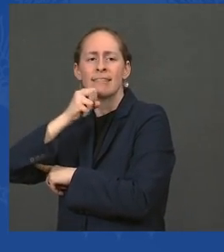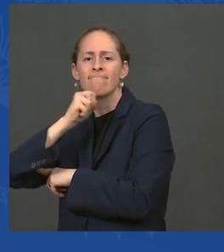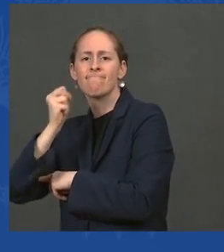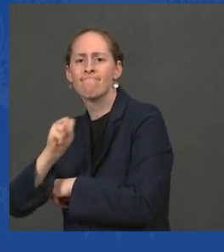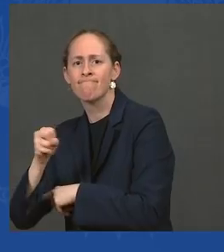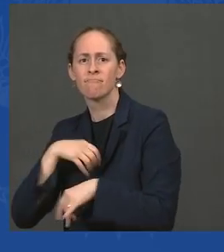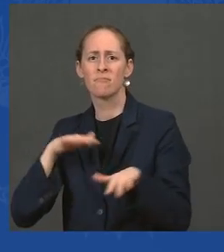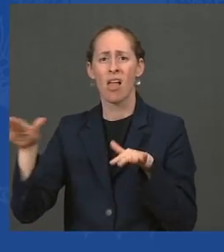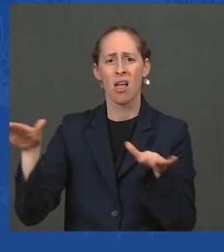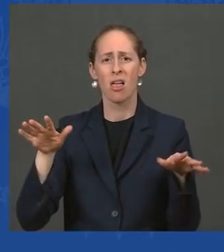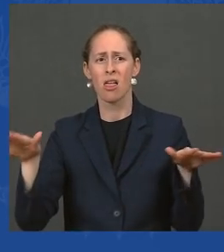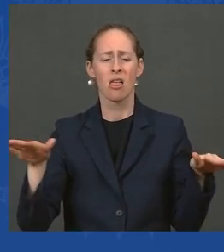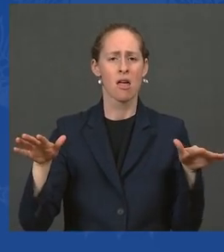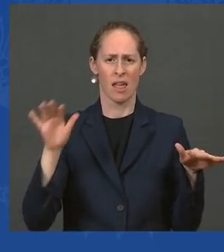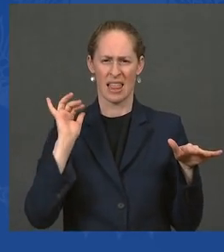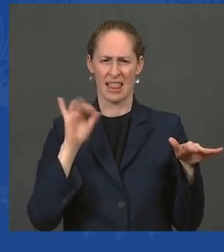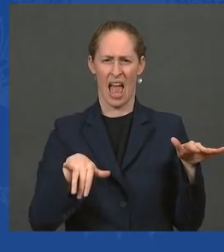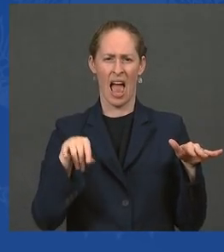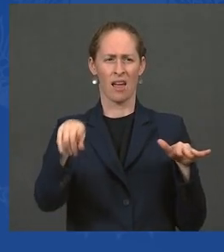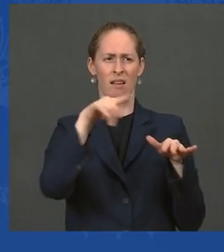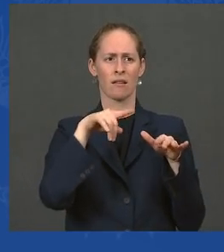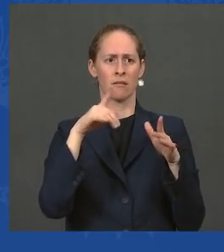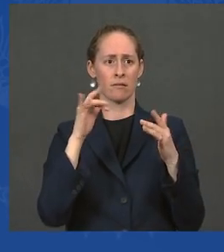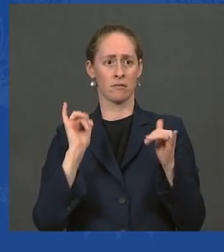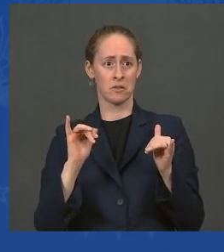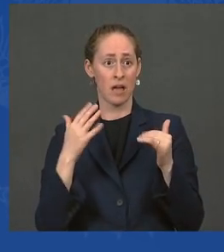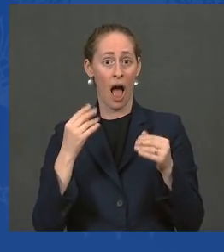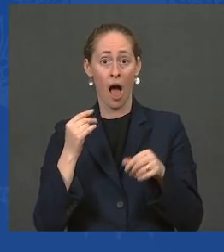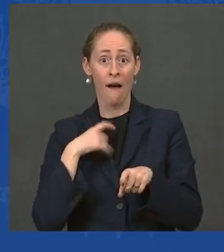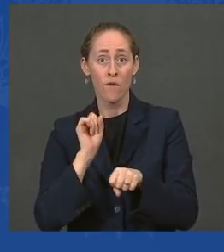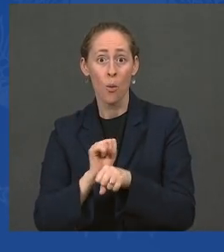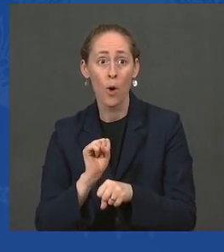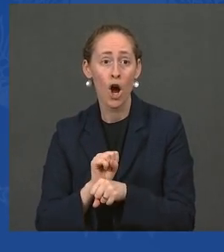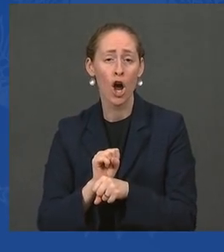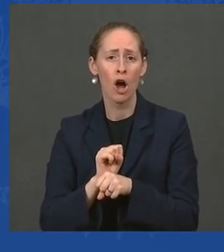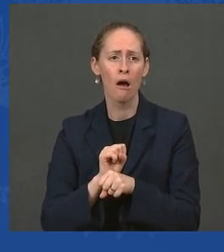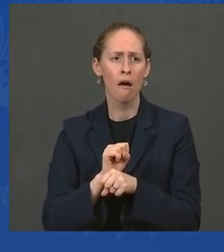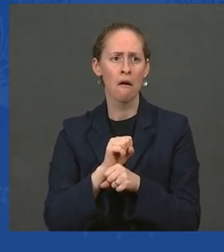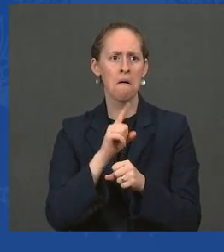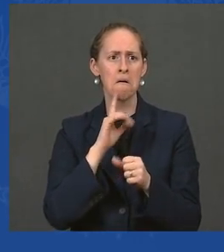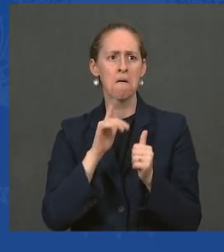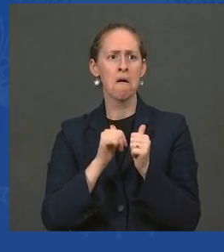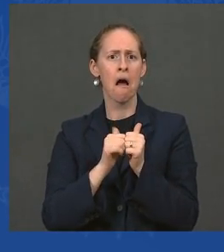if you're going to be able to be in the workforce. And it's hard as hell -- hard as hell to make it work.